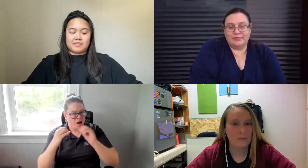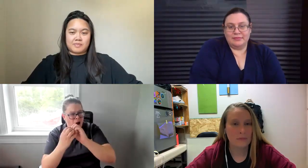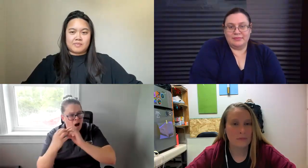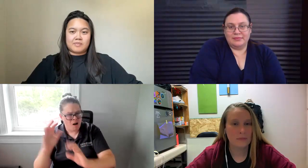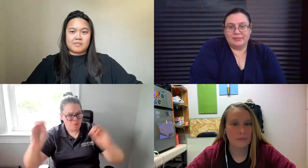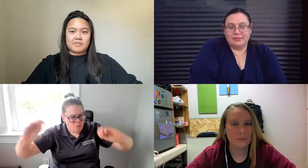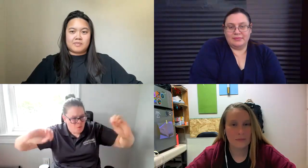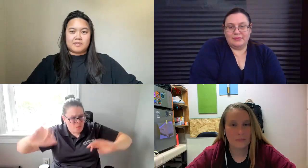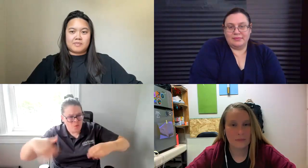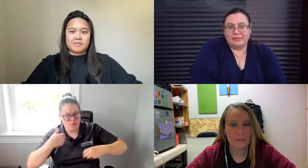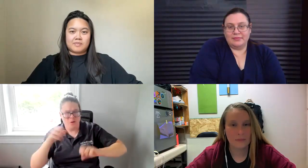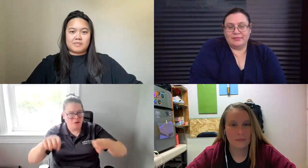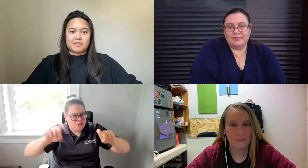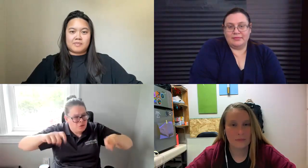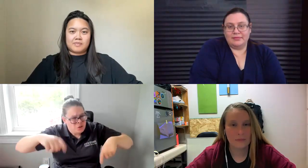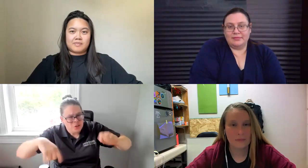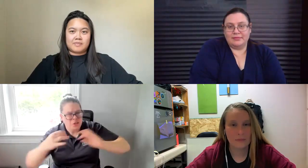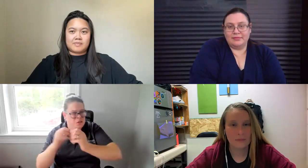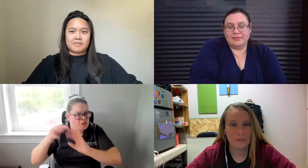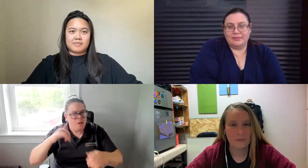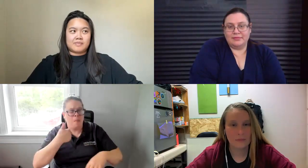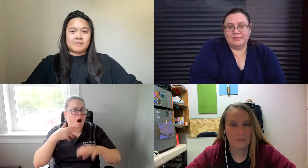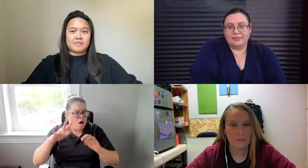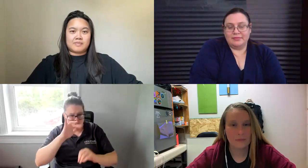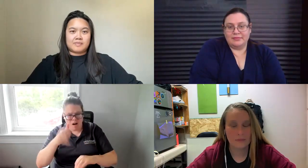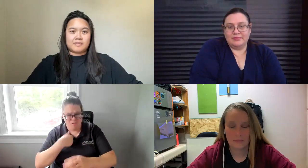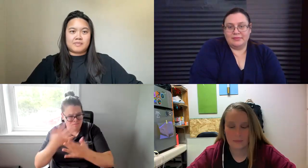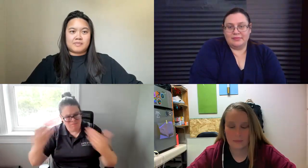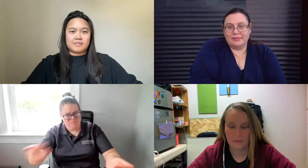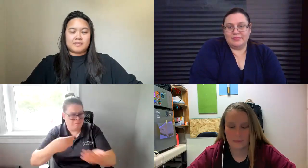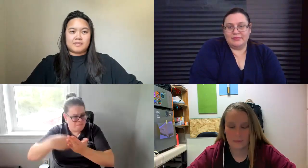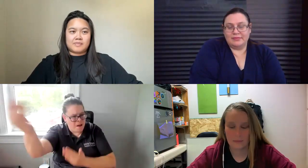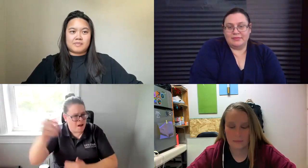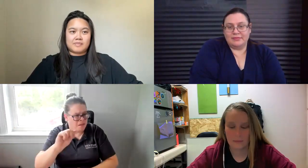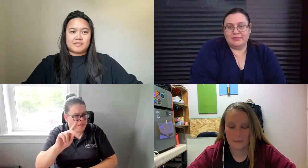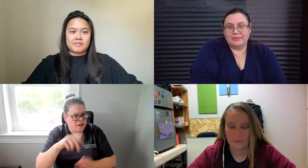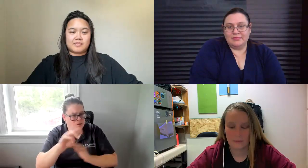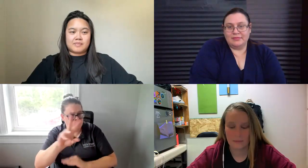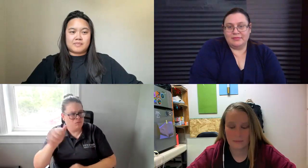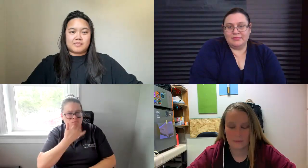So we were thinking how can we create a deaf outdoor experience? We thought it was so needed.